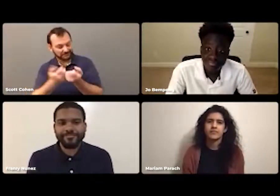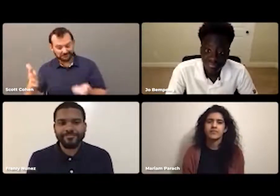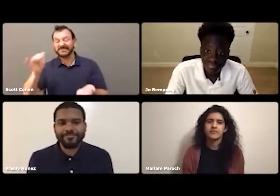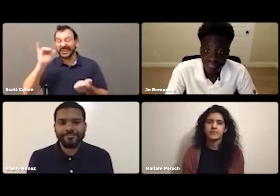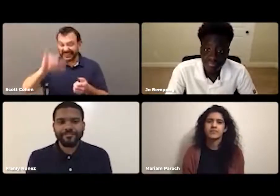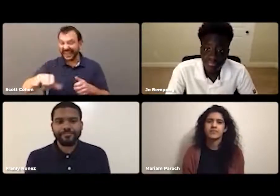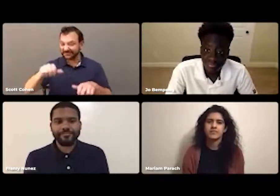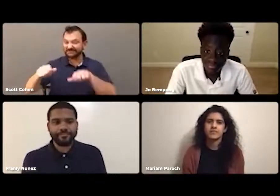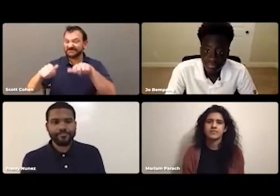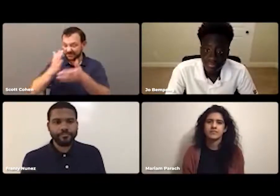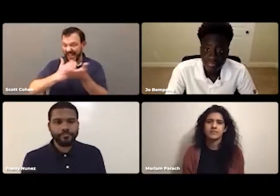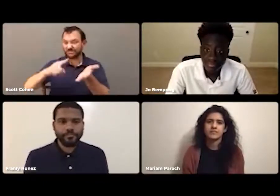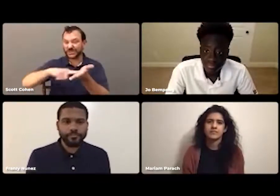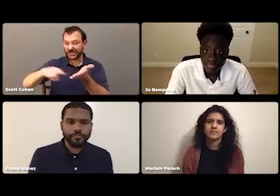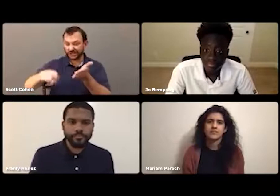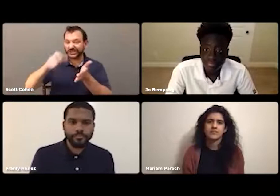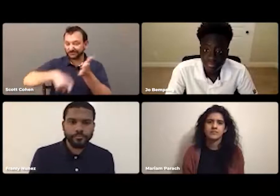of the STEM field -- your family.